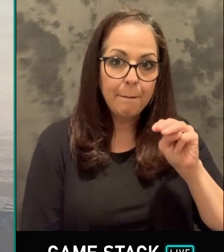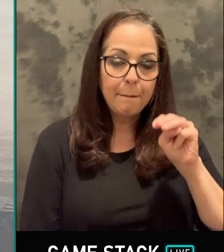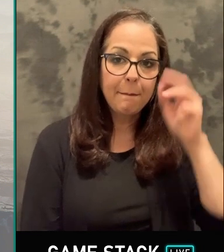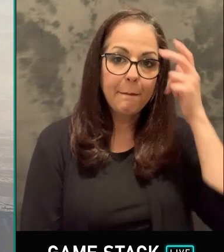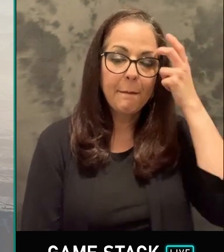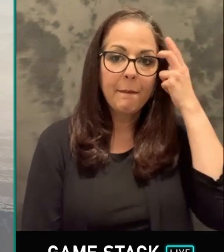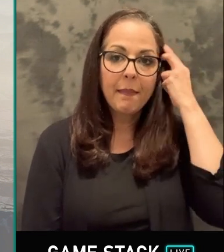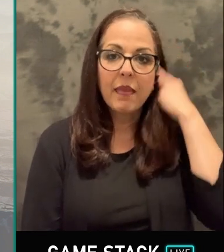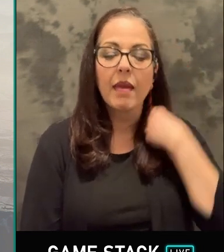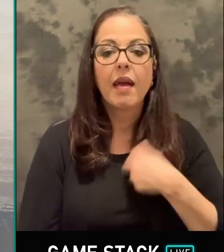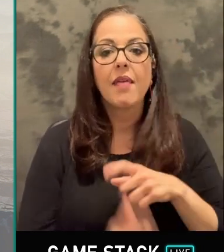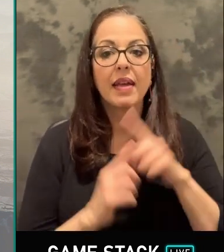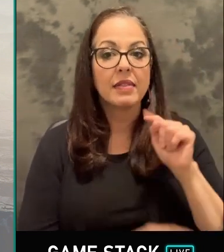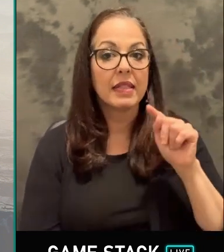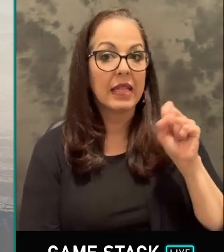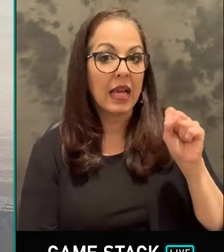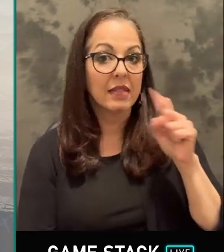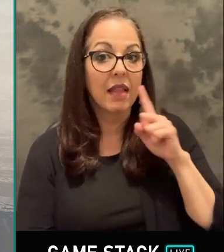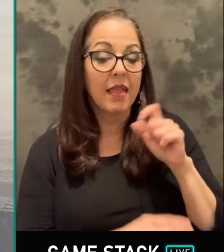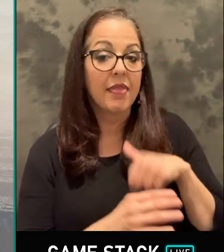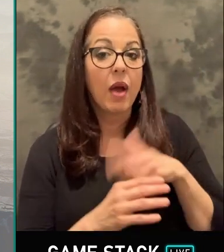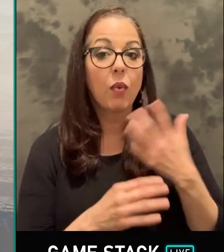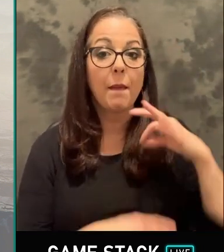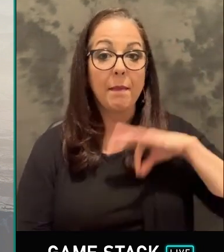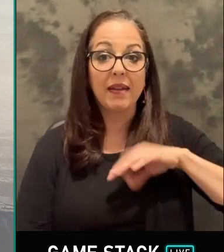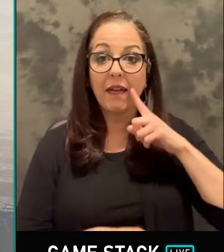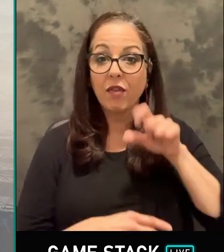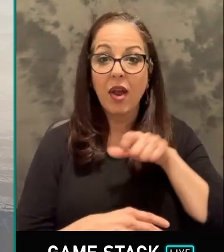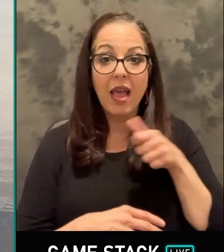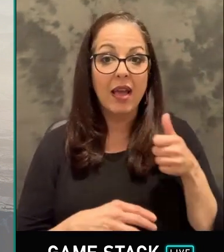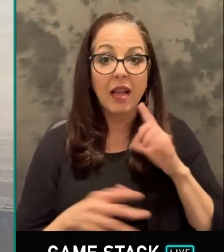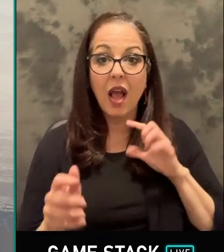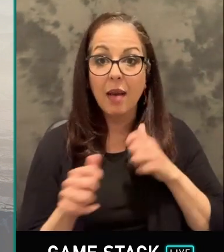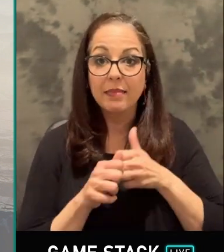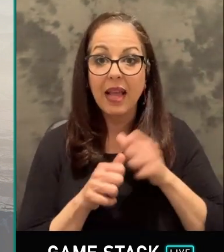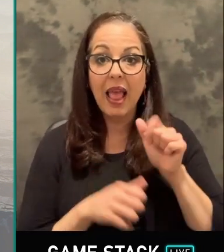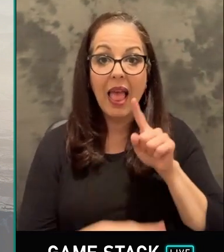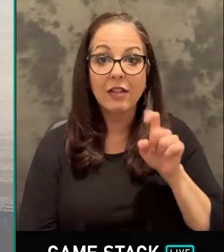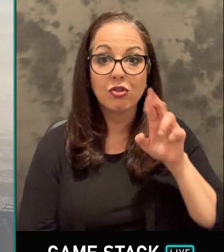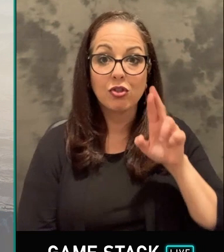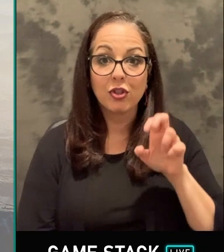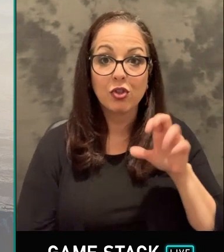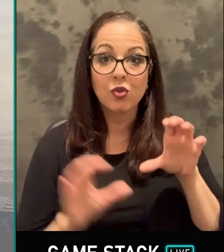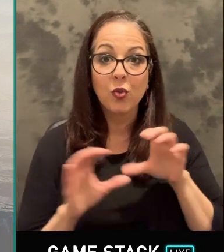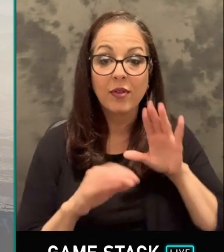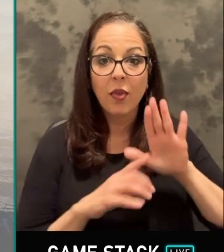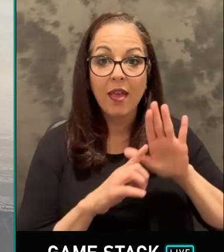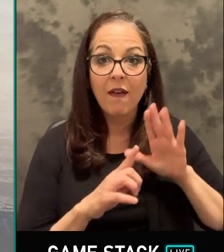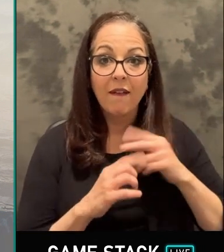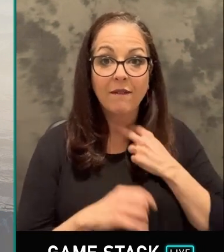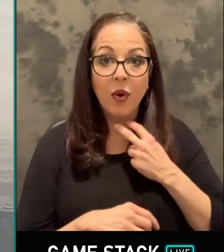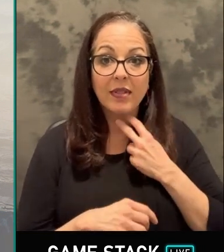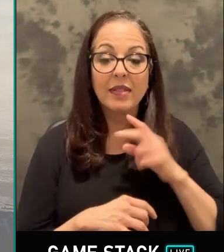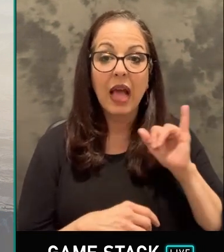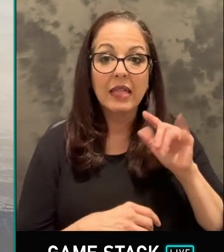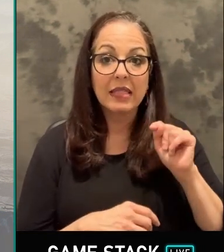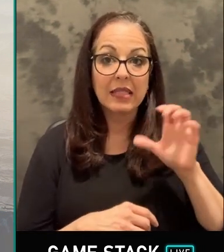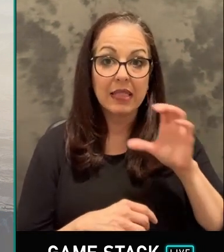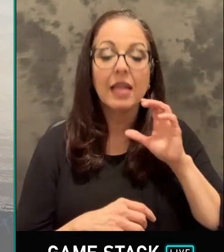is that will benefit from any updates as there is doing to their voices, So, ITC voices will be able to evolve with Azure.